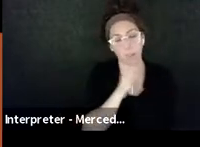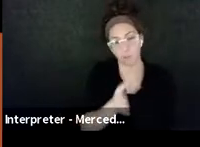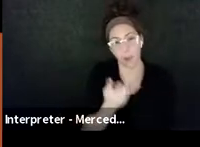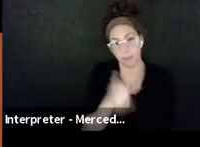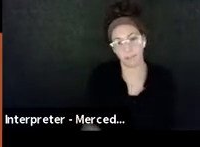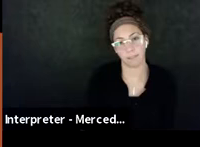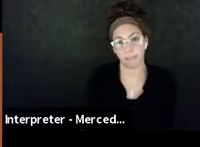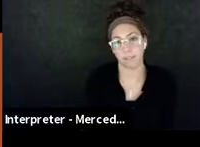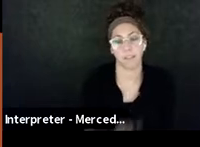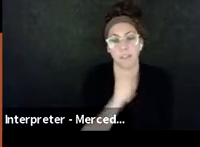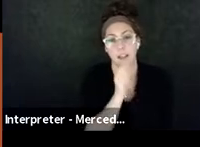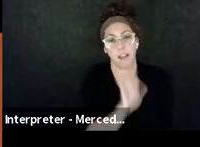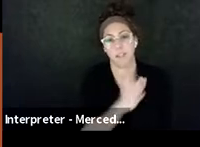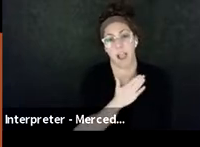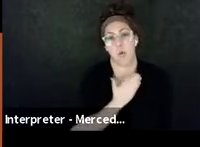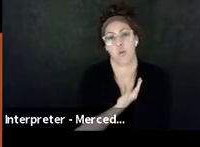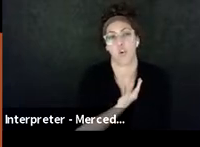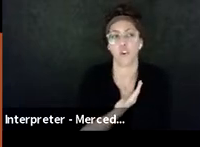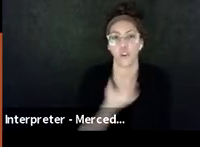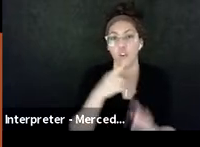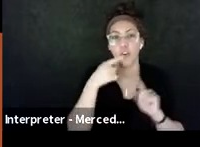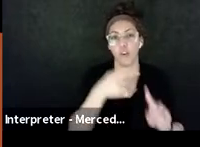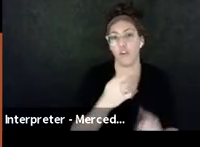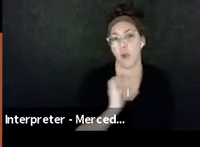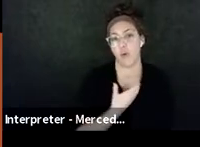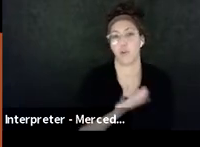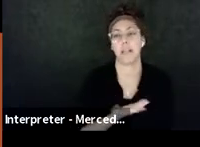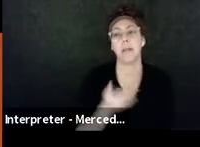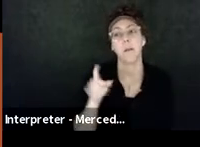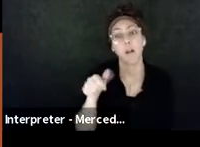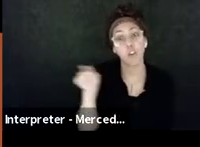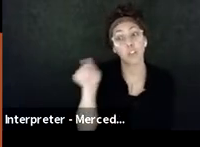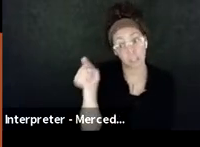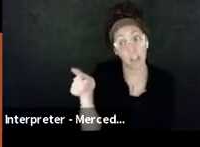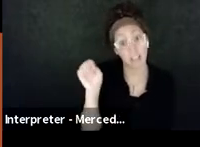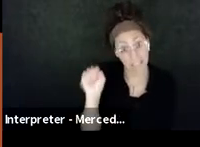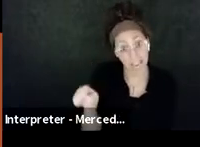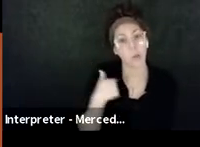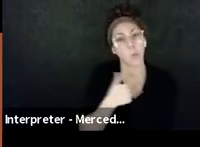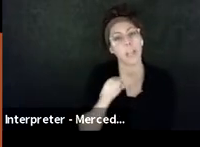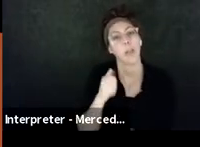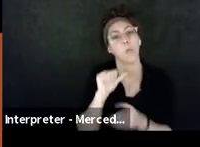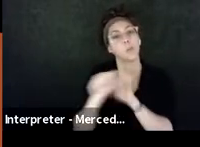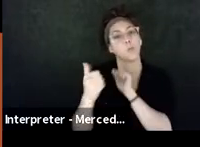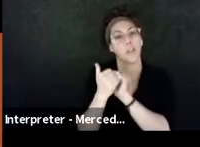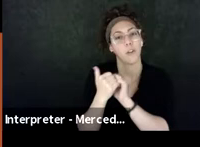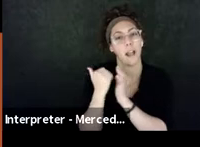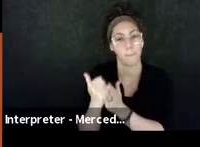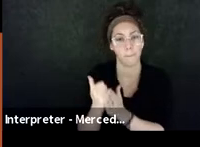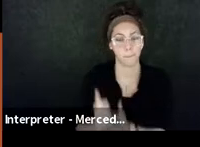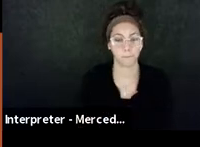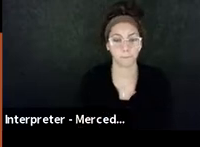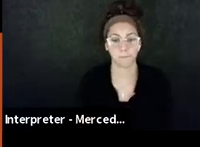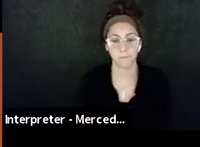Natalie Chavez: And that's the other priorities that map that are federal mandated like particular populations get first priority. I don't know. That's a question for you, Maria